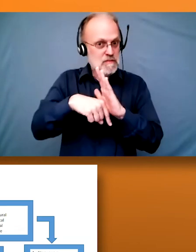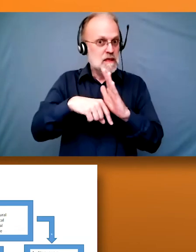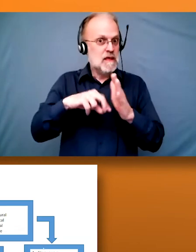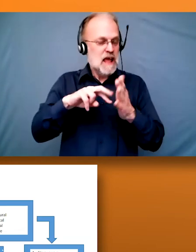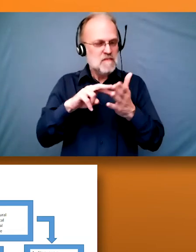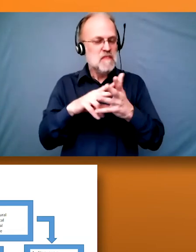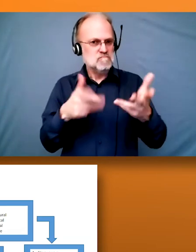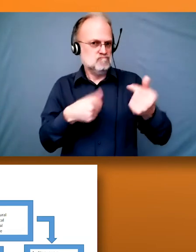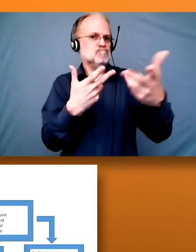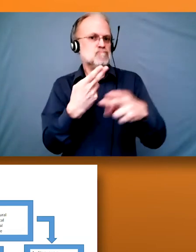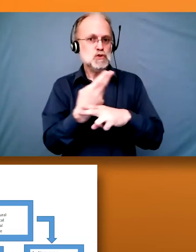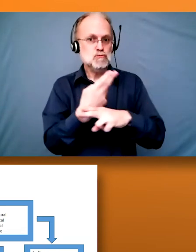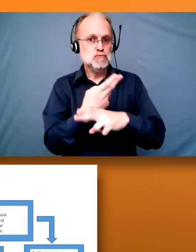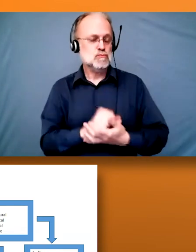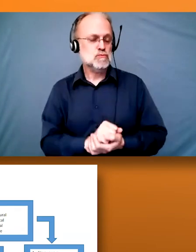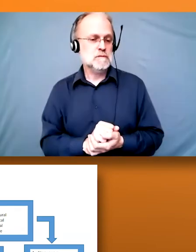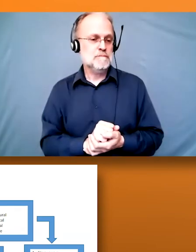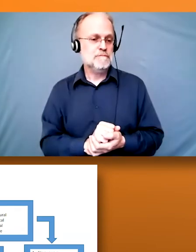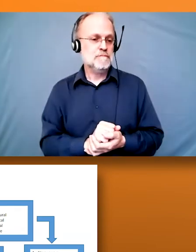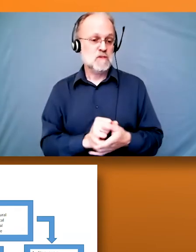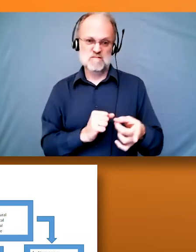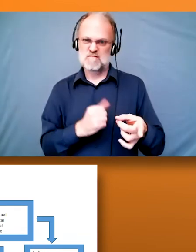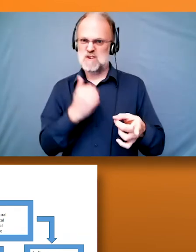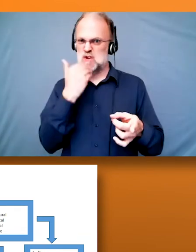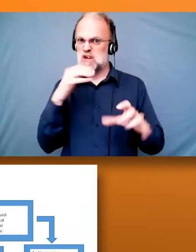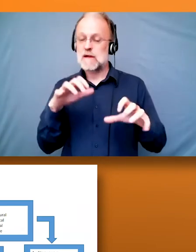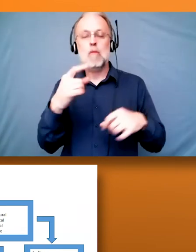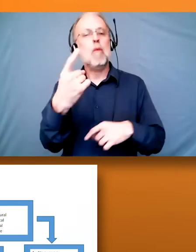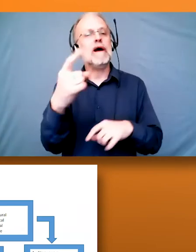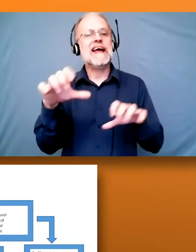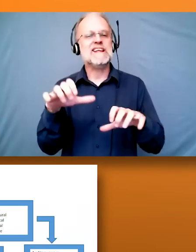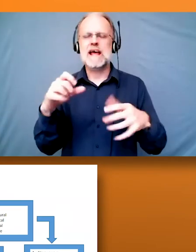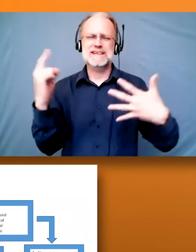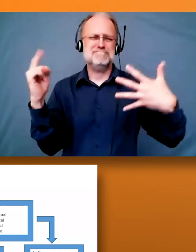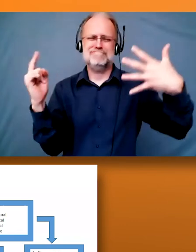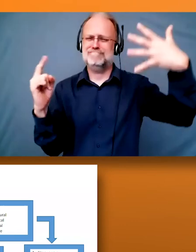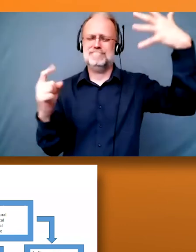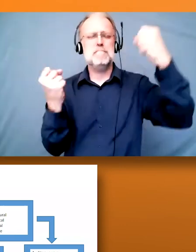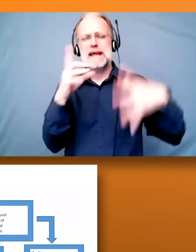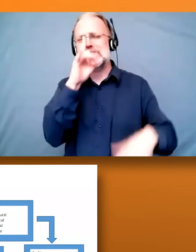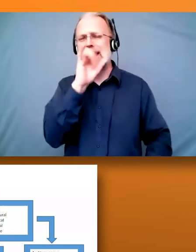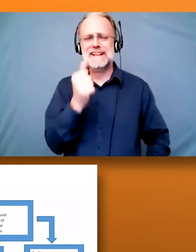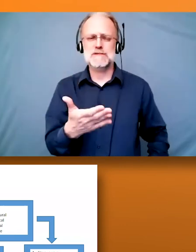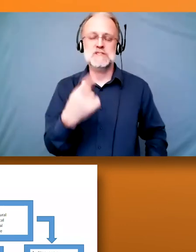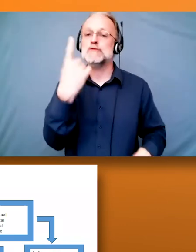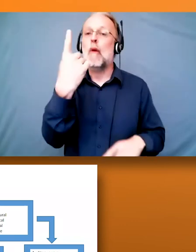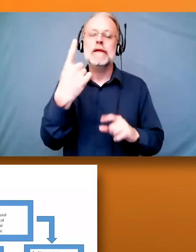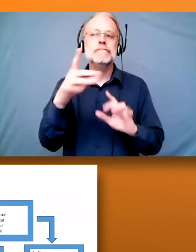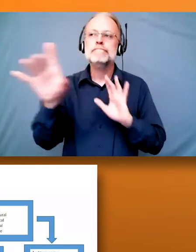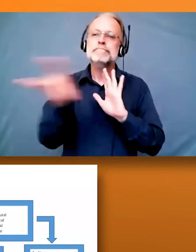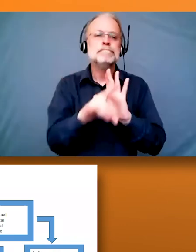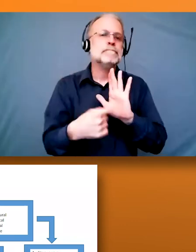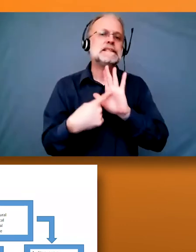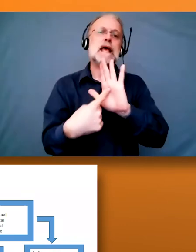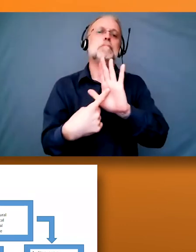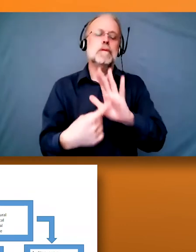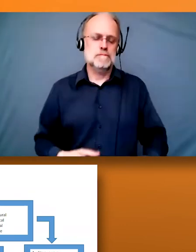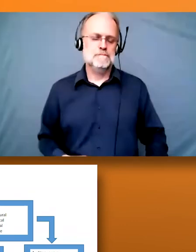to be able to do that. This is just one activity. There's tons of activities like this. This is just an example.